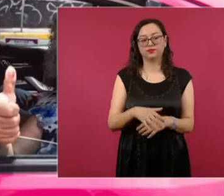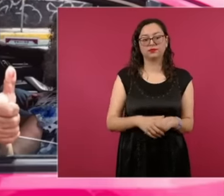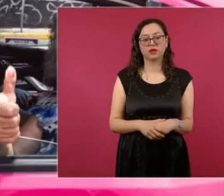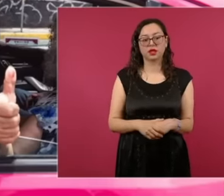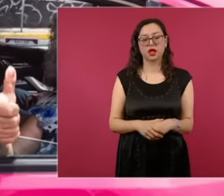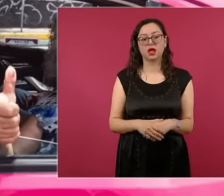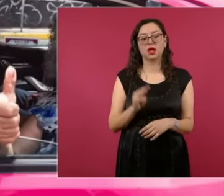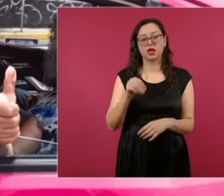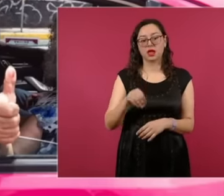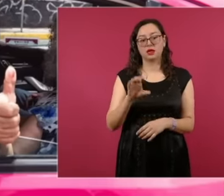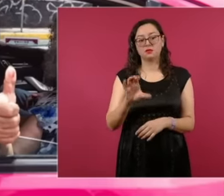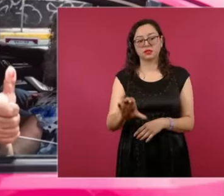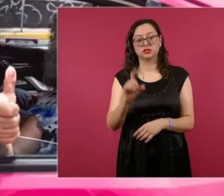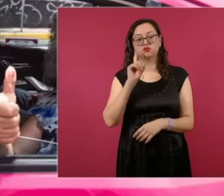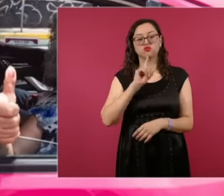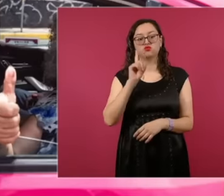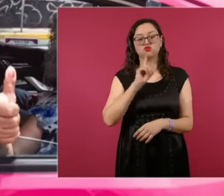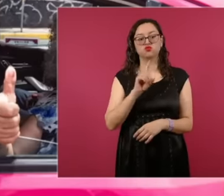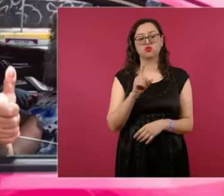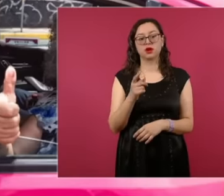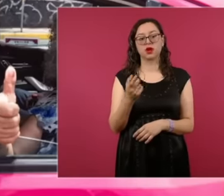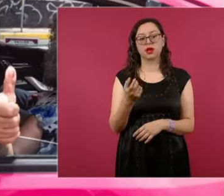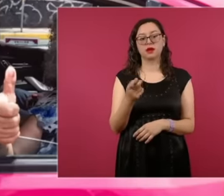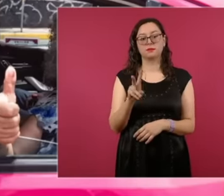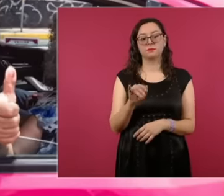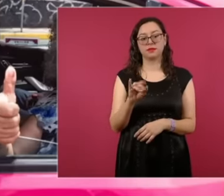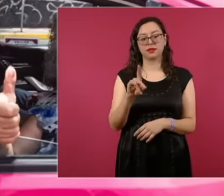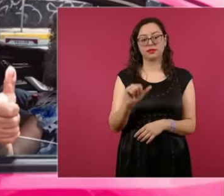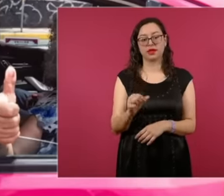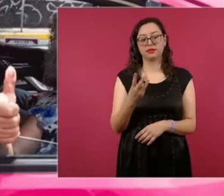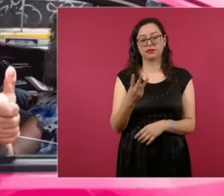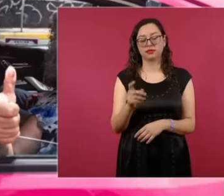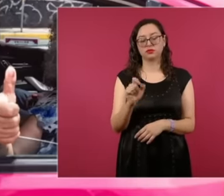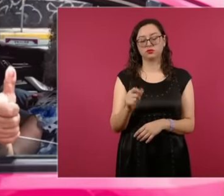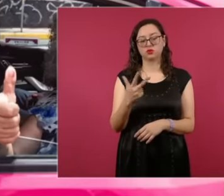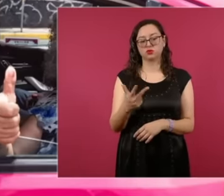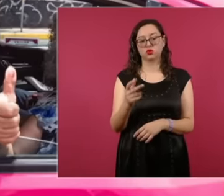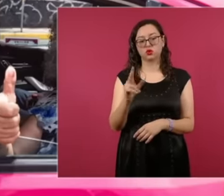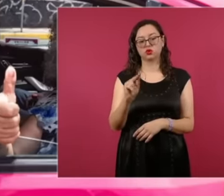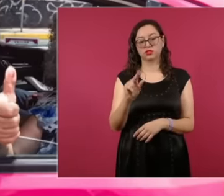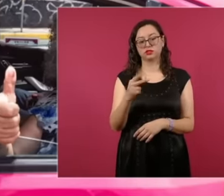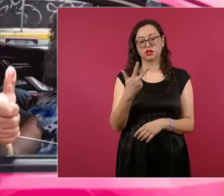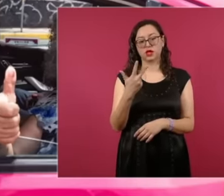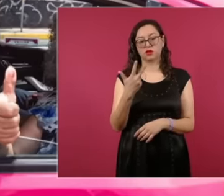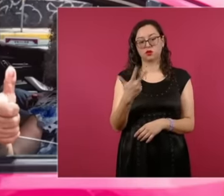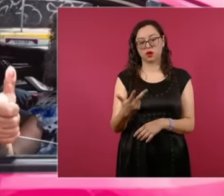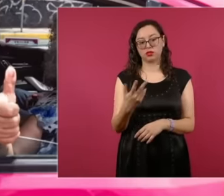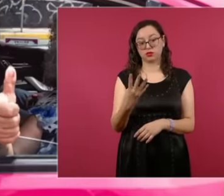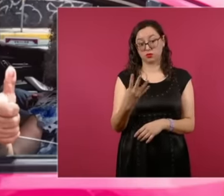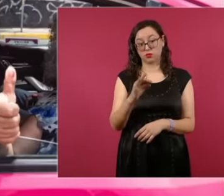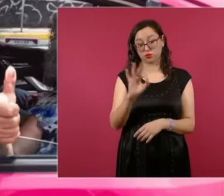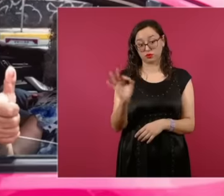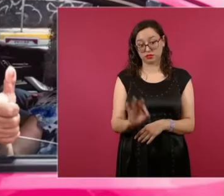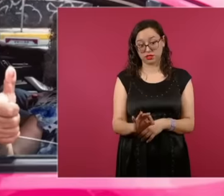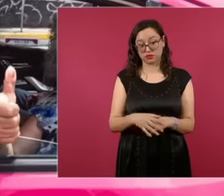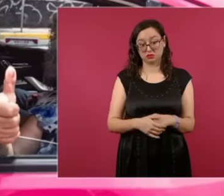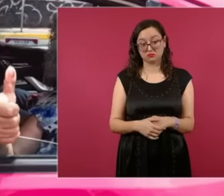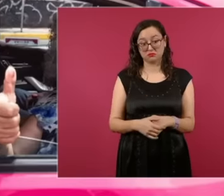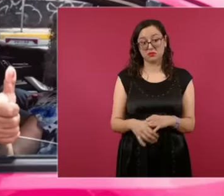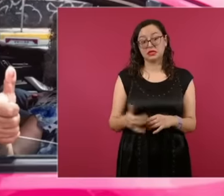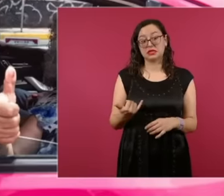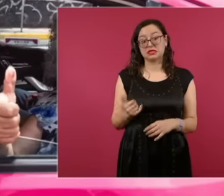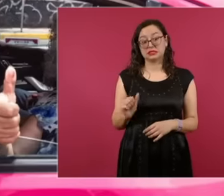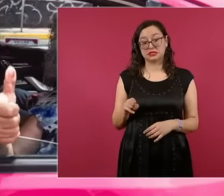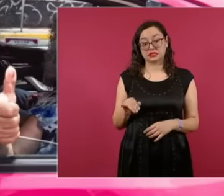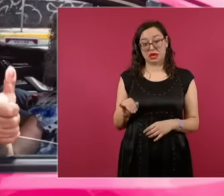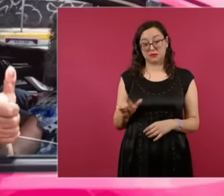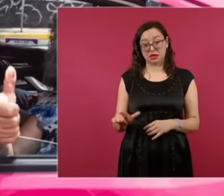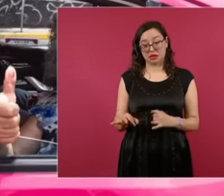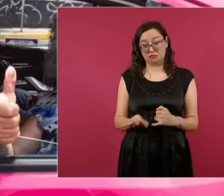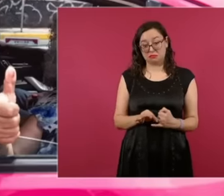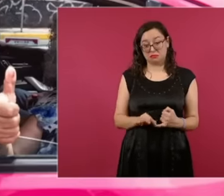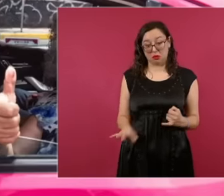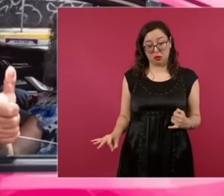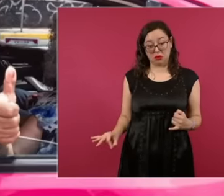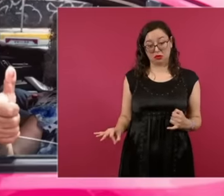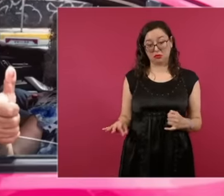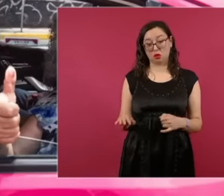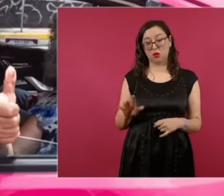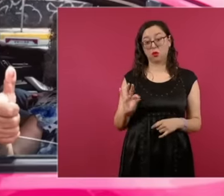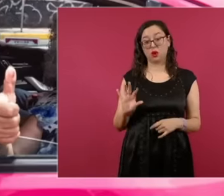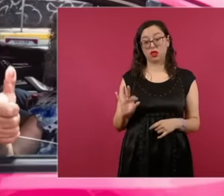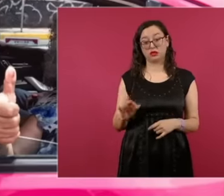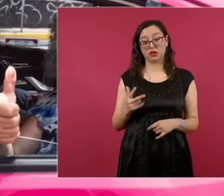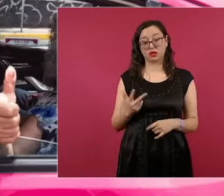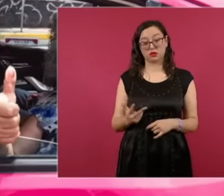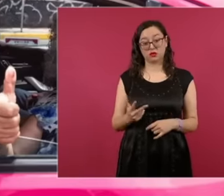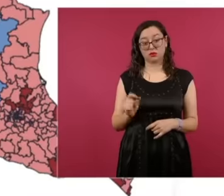for and Yamil Yasmín López with 48 points for the PRD we can also see ahead of deputies.